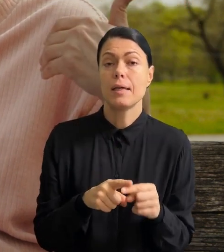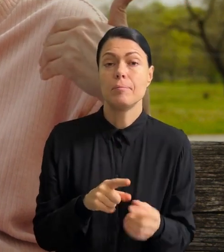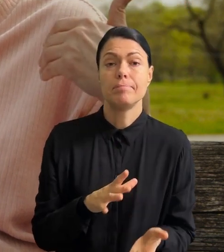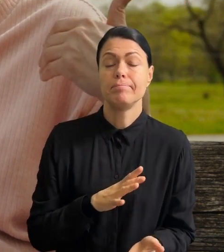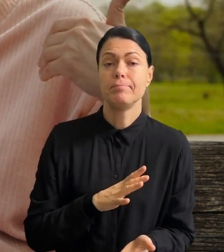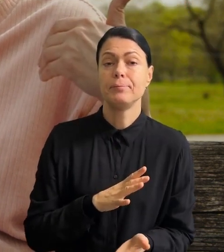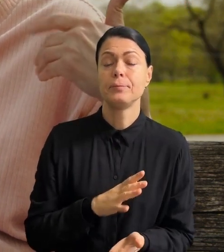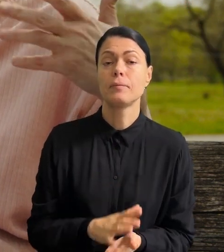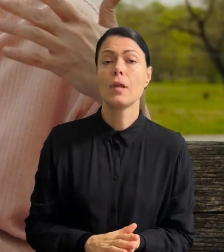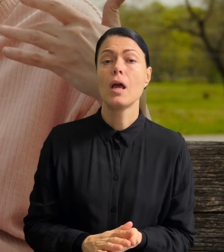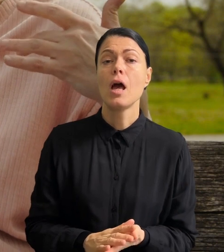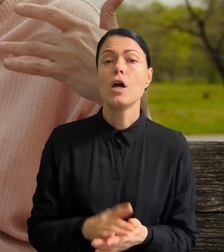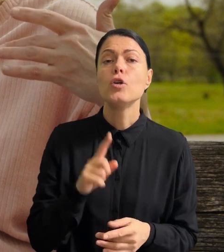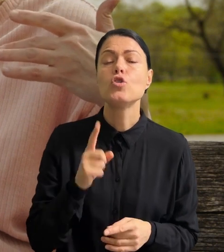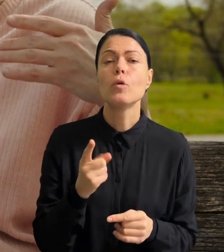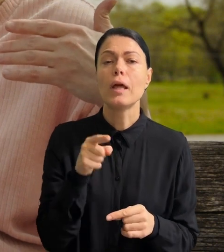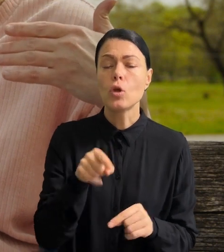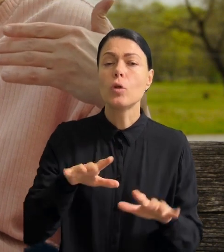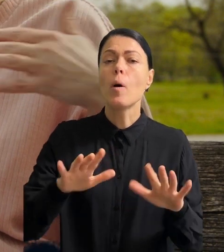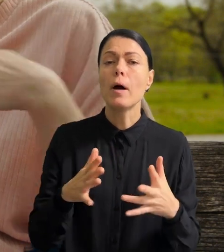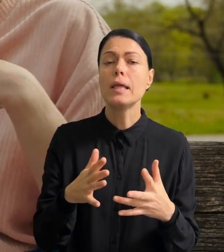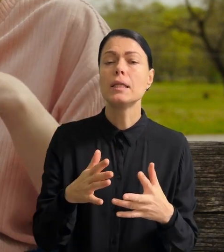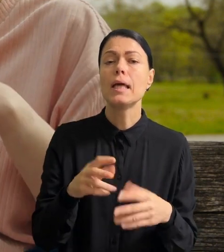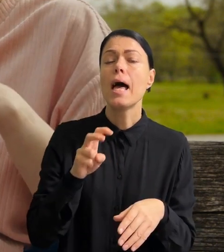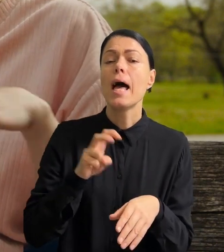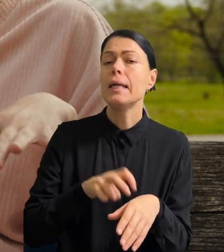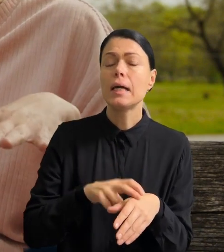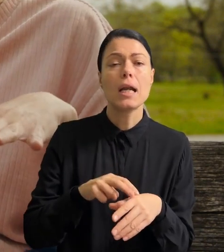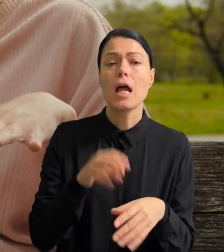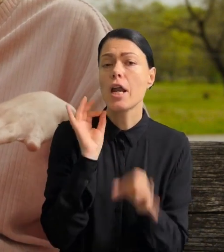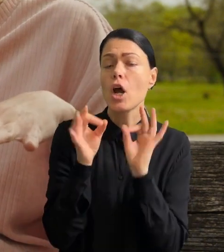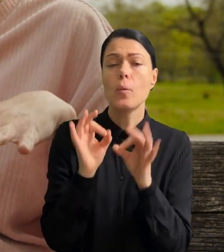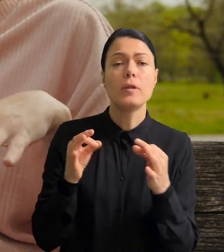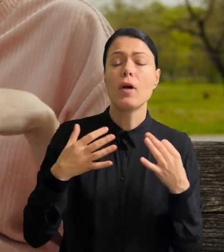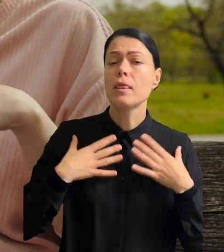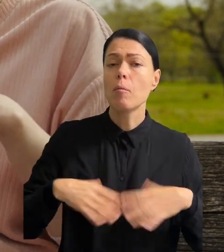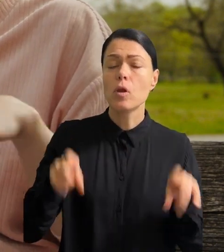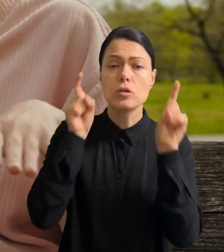And for some reason, they did not recommend hearing aids to me back then.